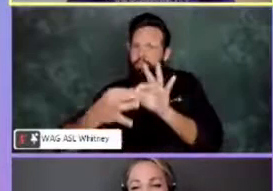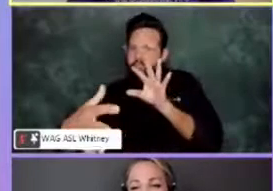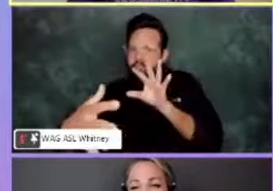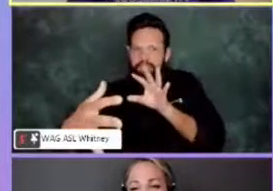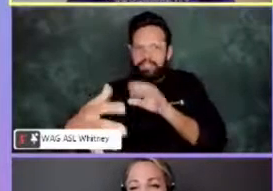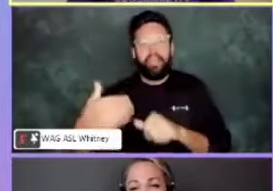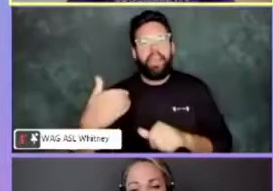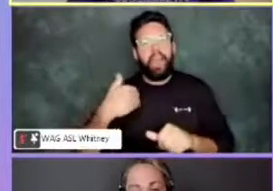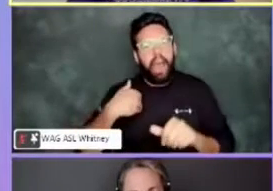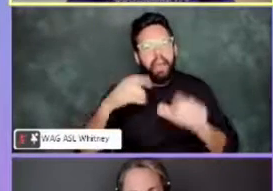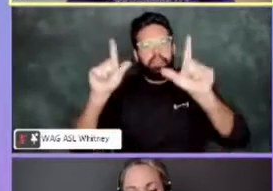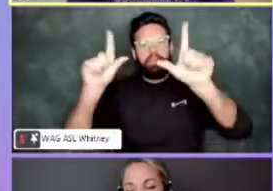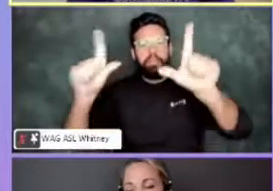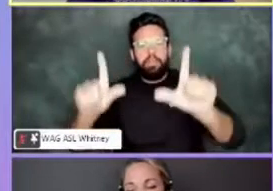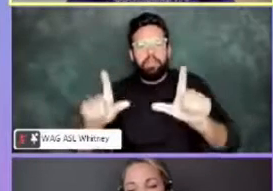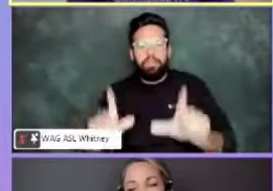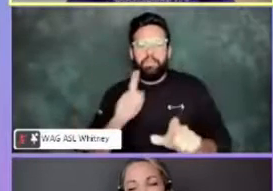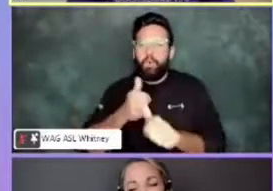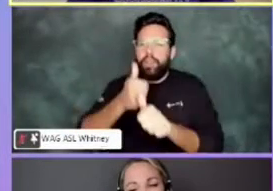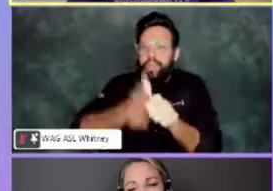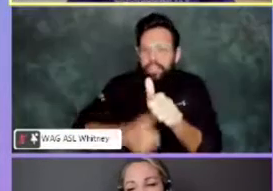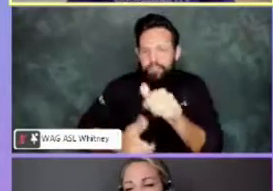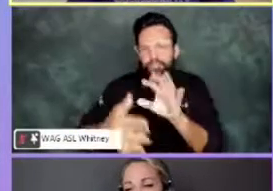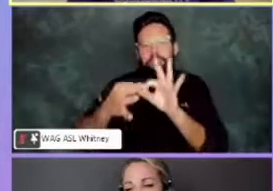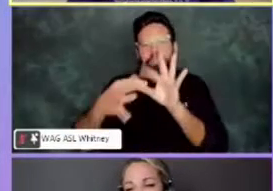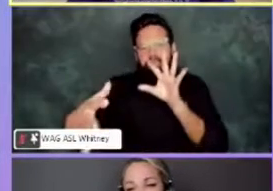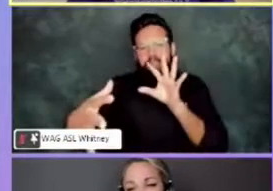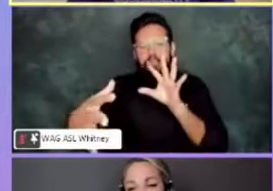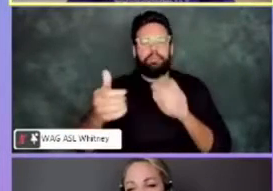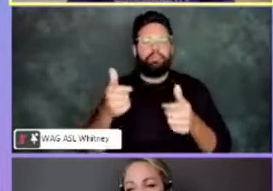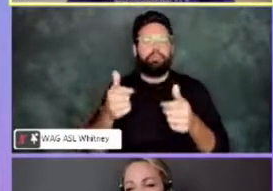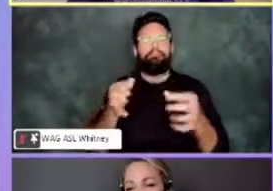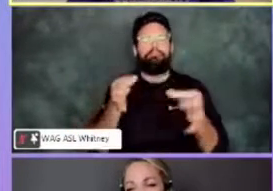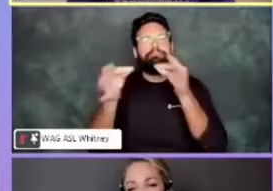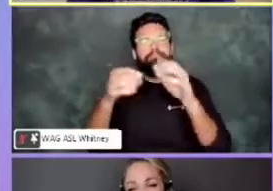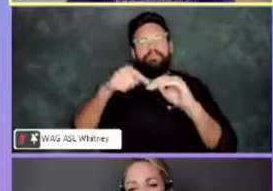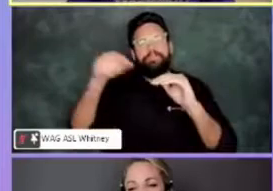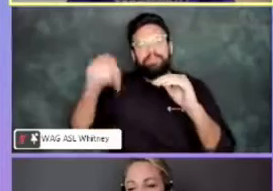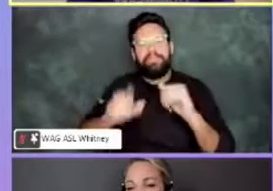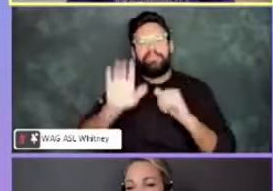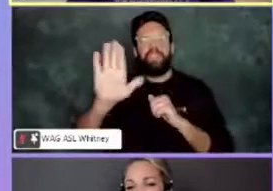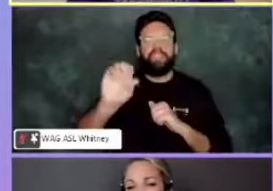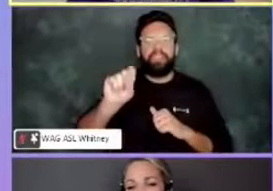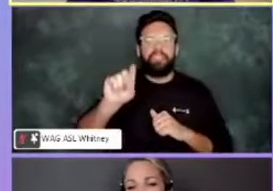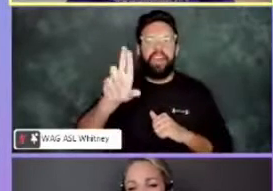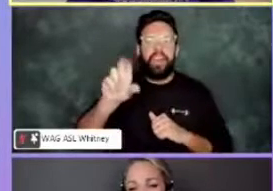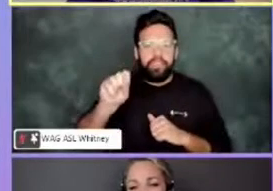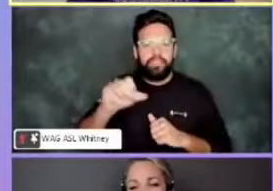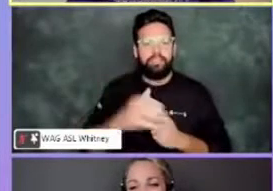each with the details of their accessibility status. In this example, there's a solid monotonous trend downward